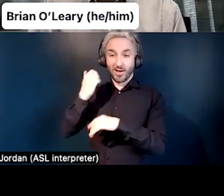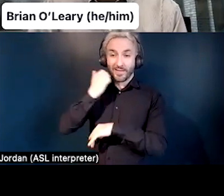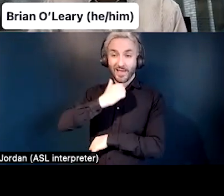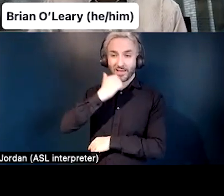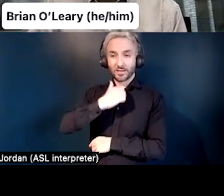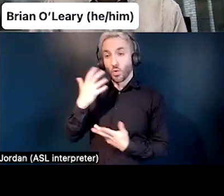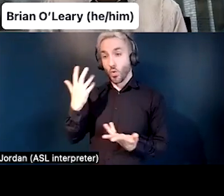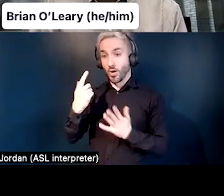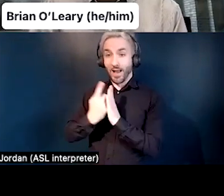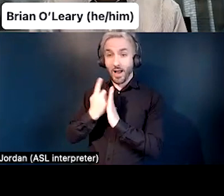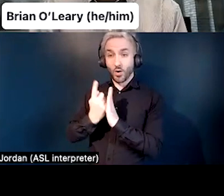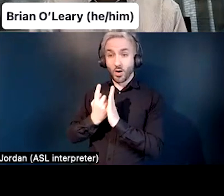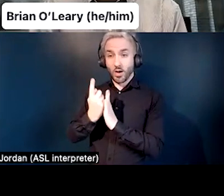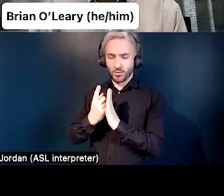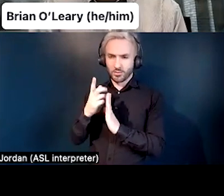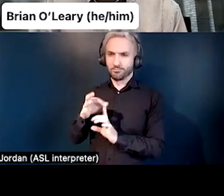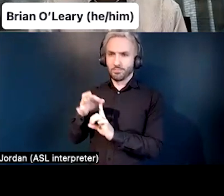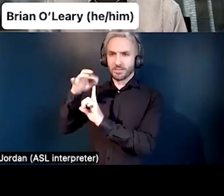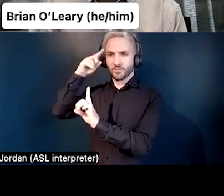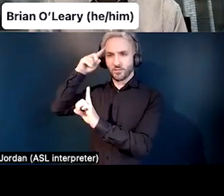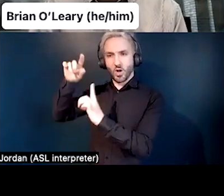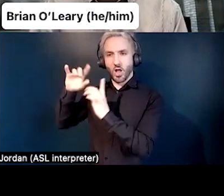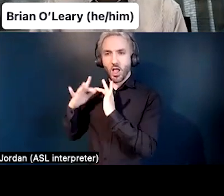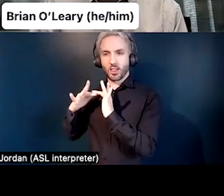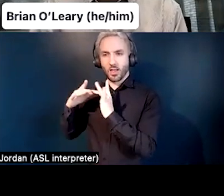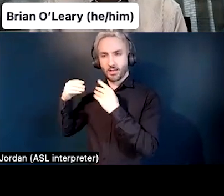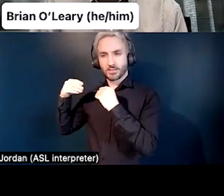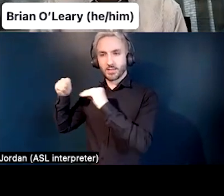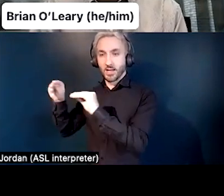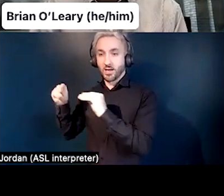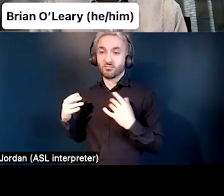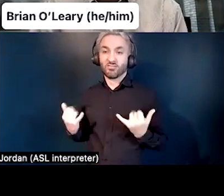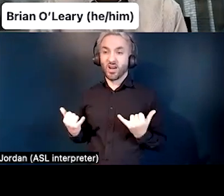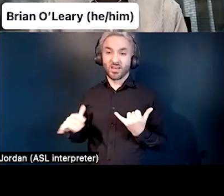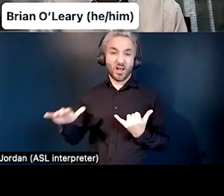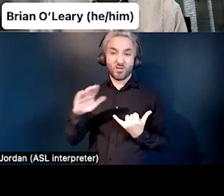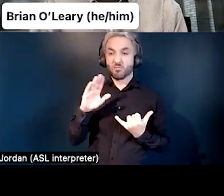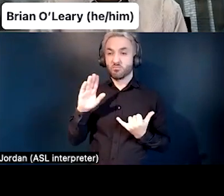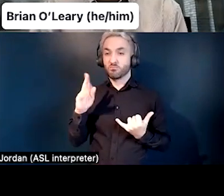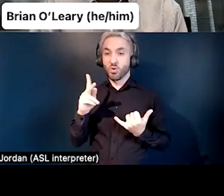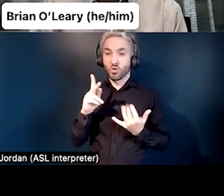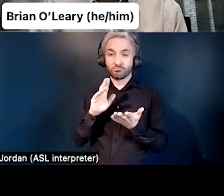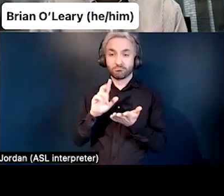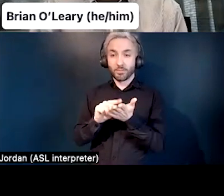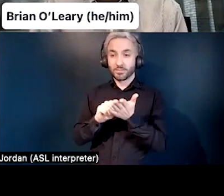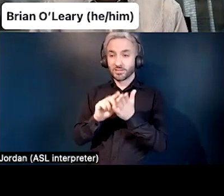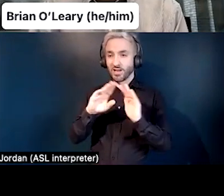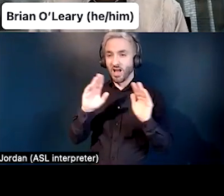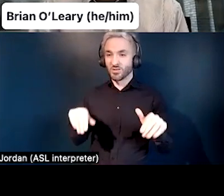particularly for online sales. That's not the case in most book publishing houses.